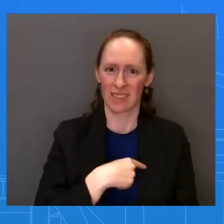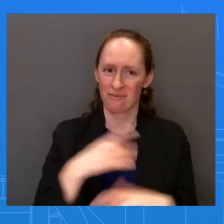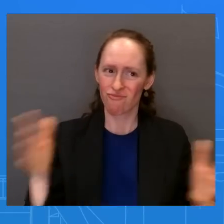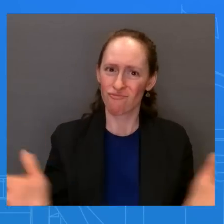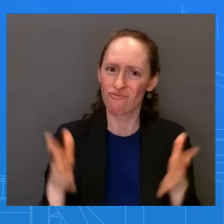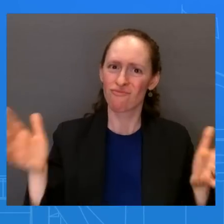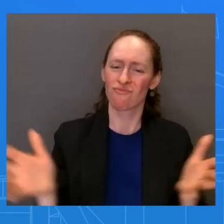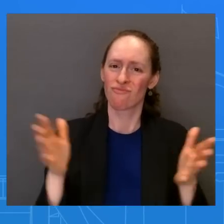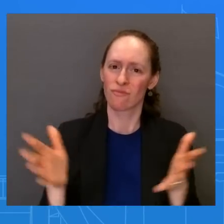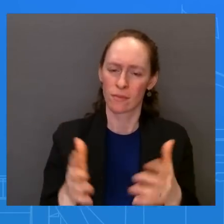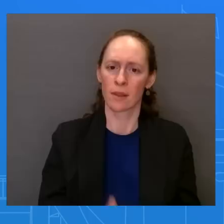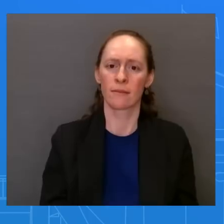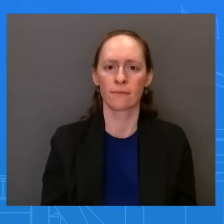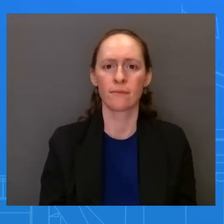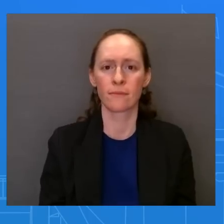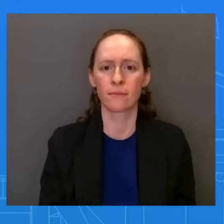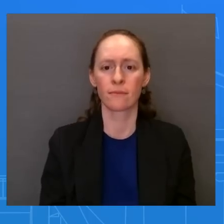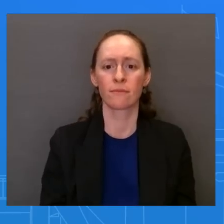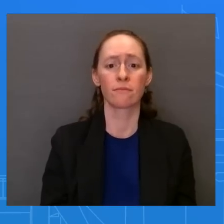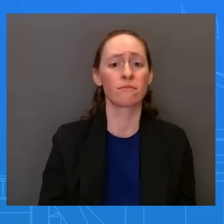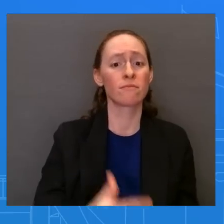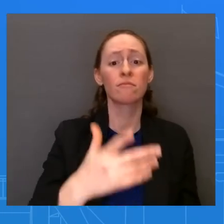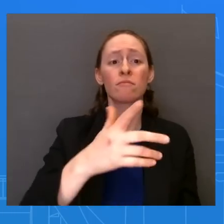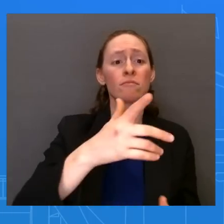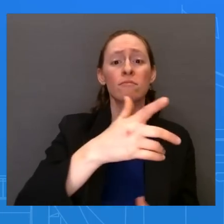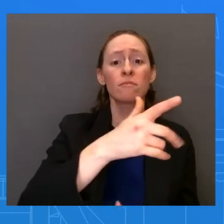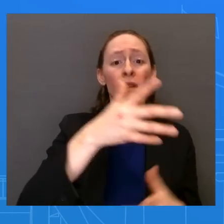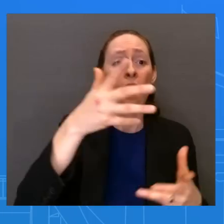complete their own ratification process as quickly as possible.